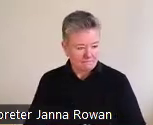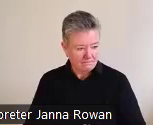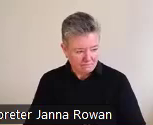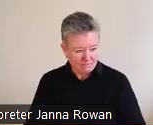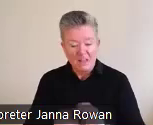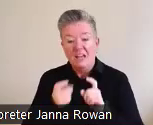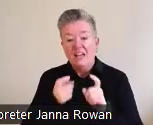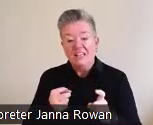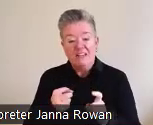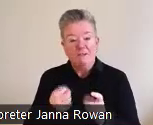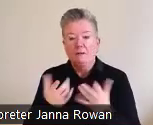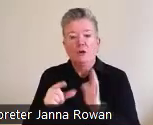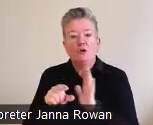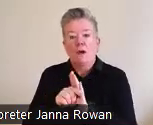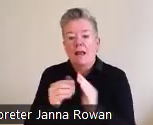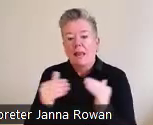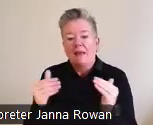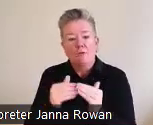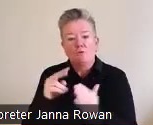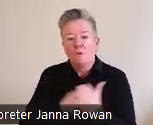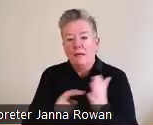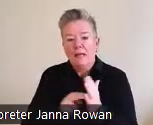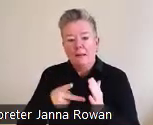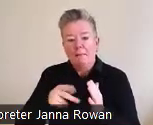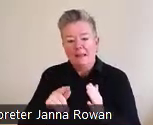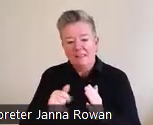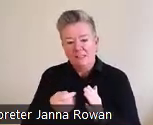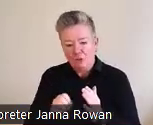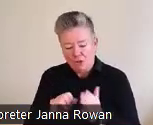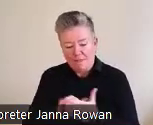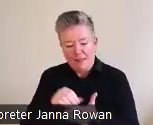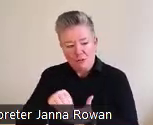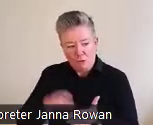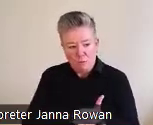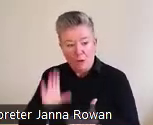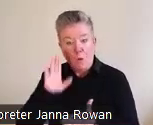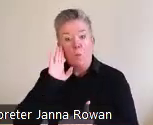a grade-level reading passage, the student will